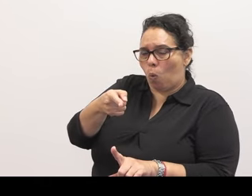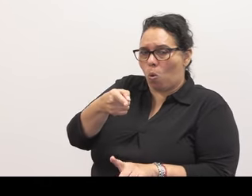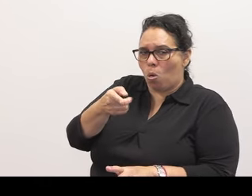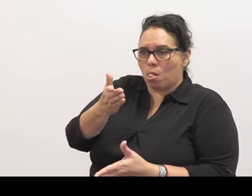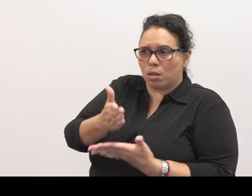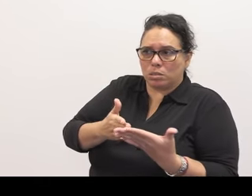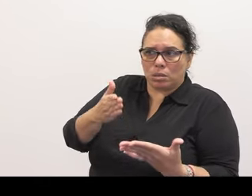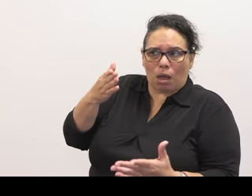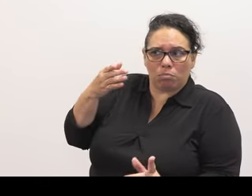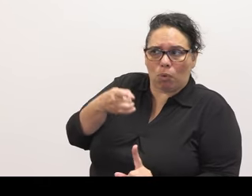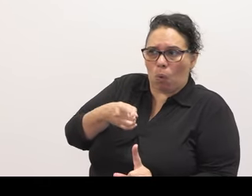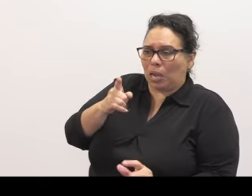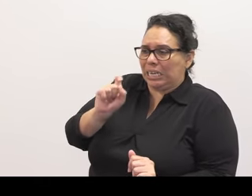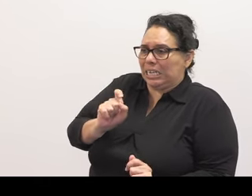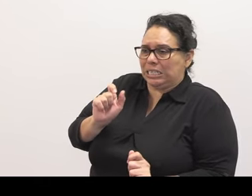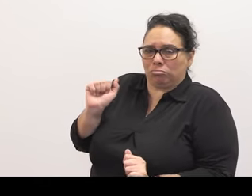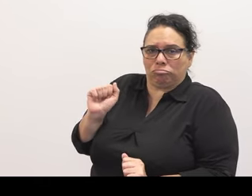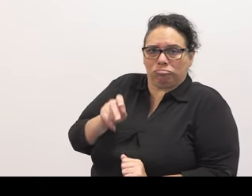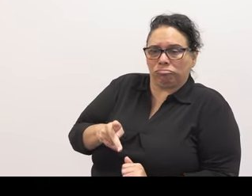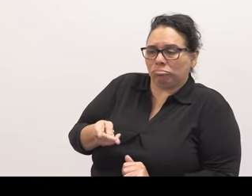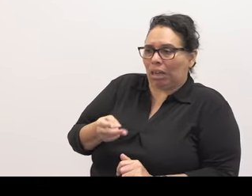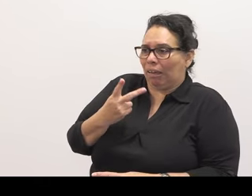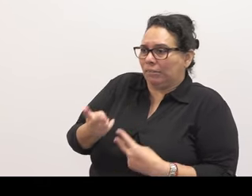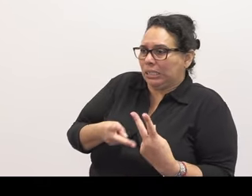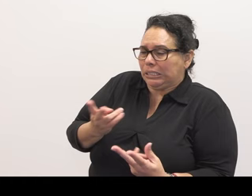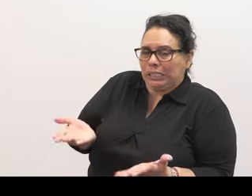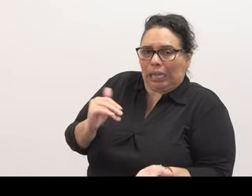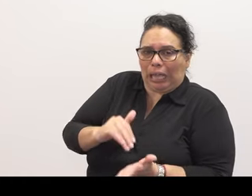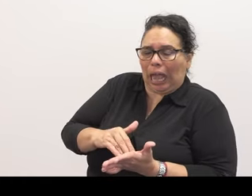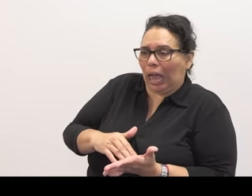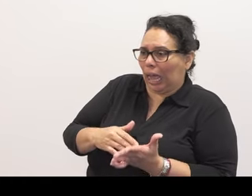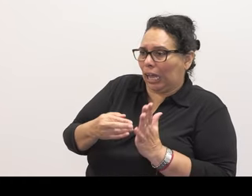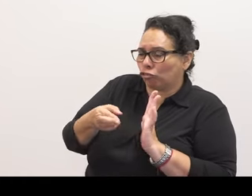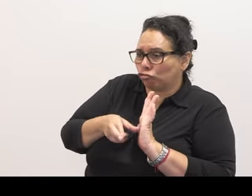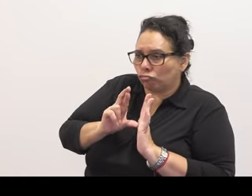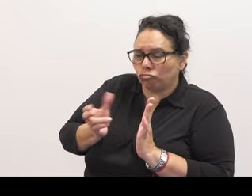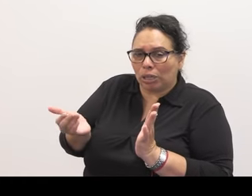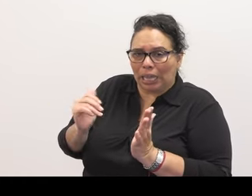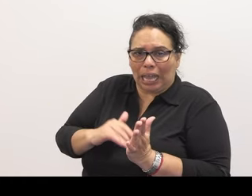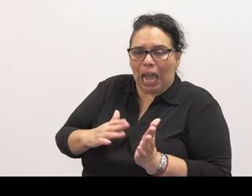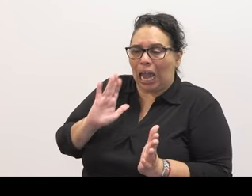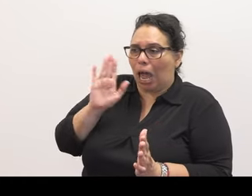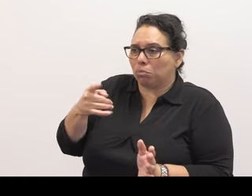may need to be revisited. And so that my, I'll say what I bring into that